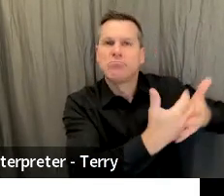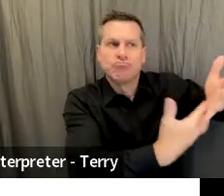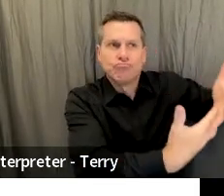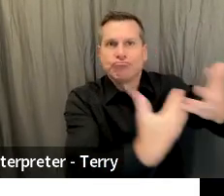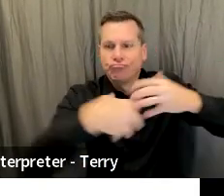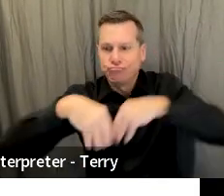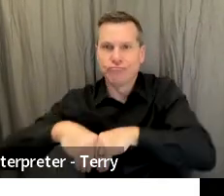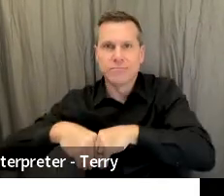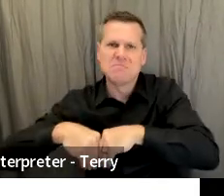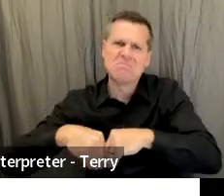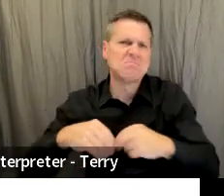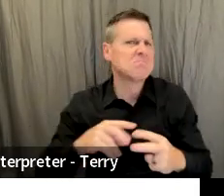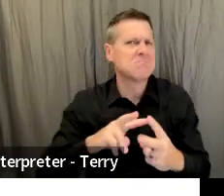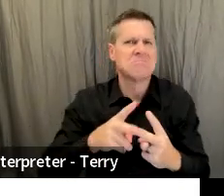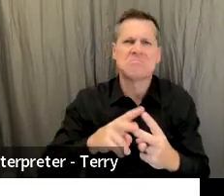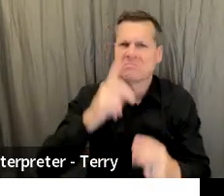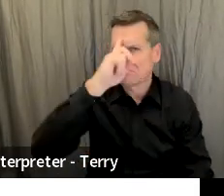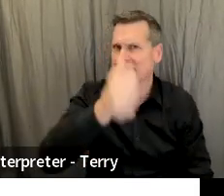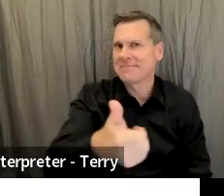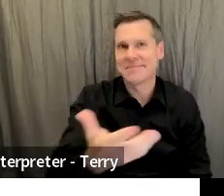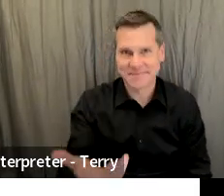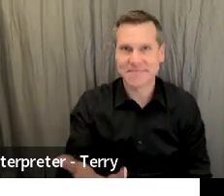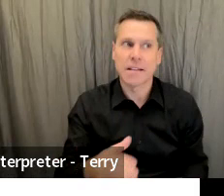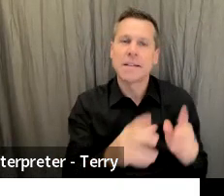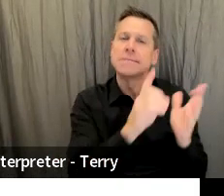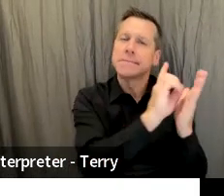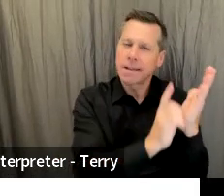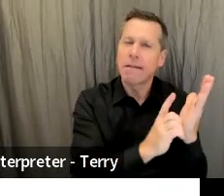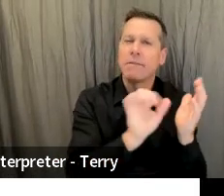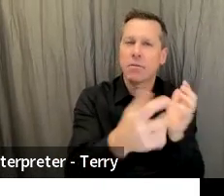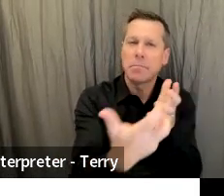And then we also did a second class that takes the same materials,